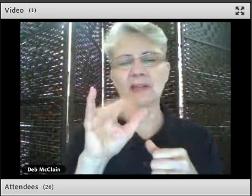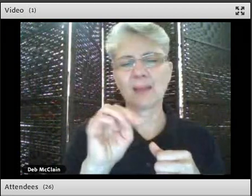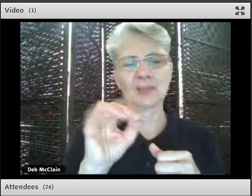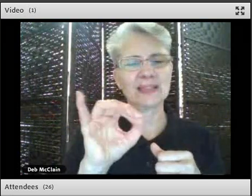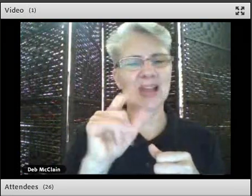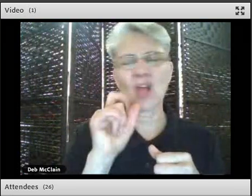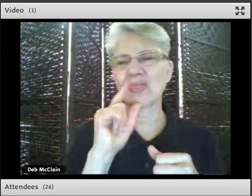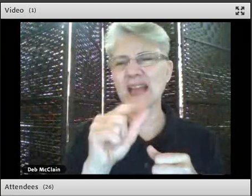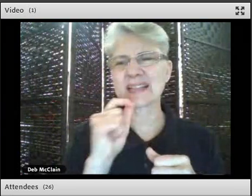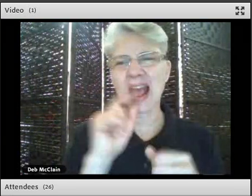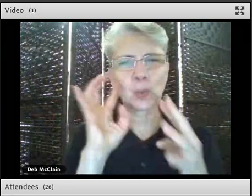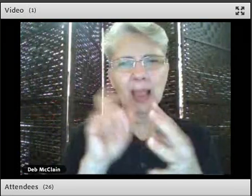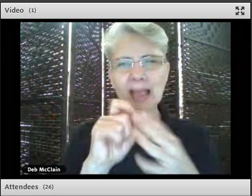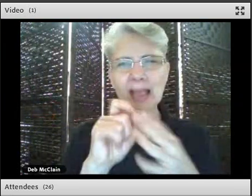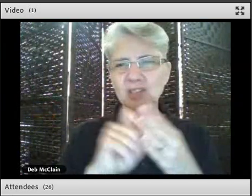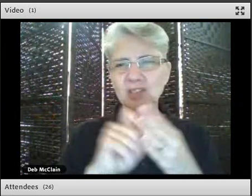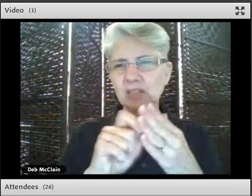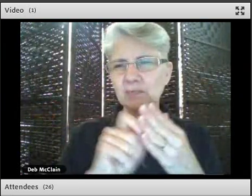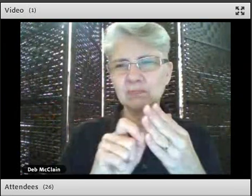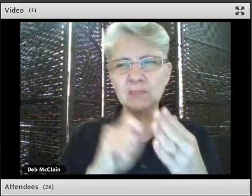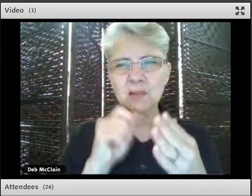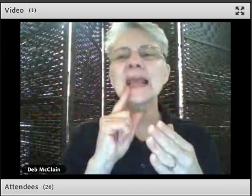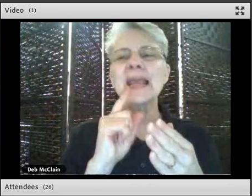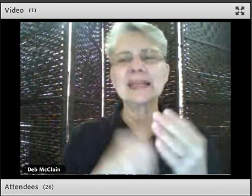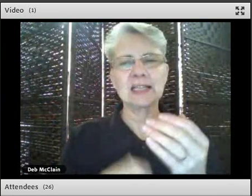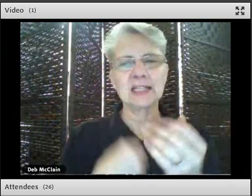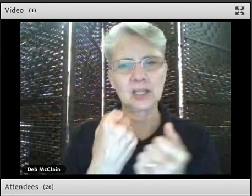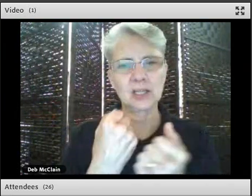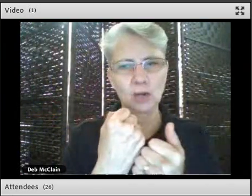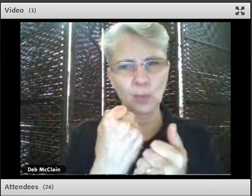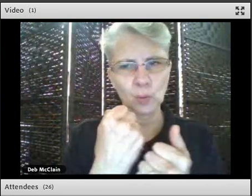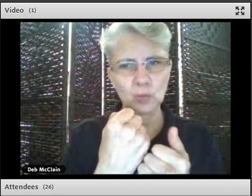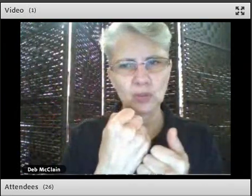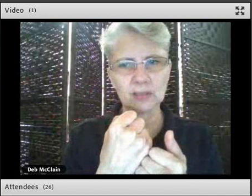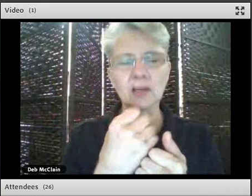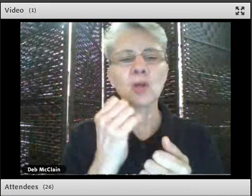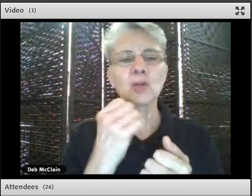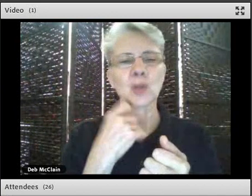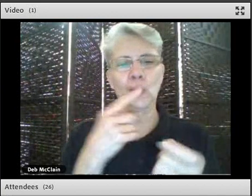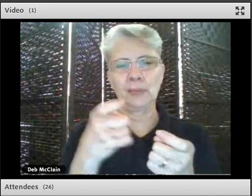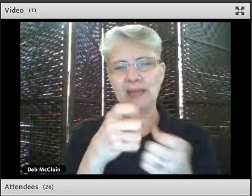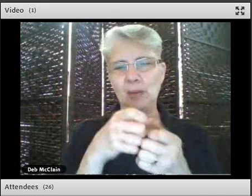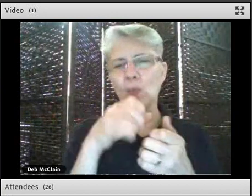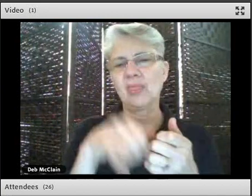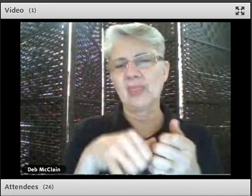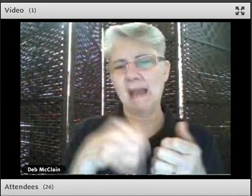And so we will deal with that in a separate space. So, J.K. Rowling for "Harry Potter,"